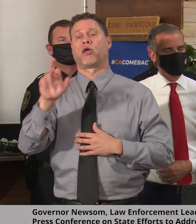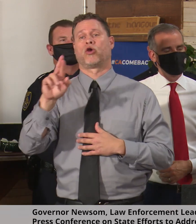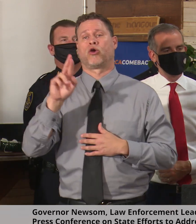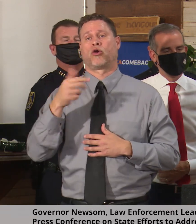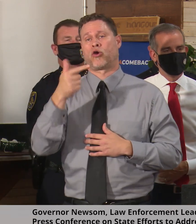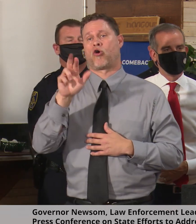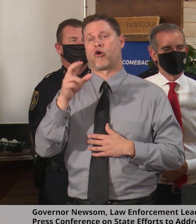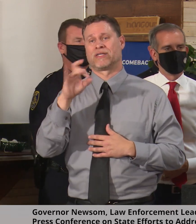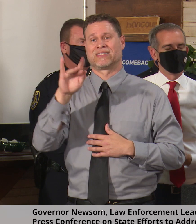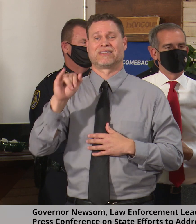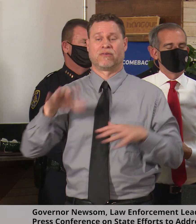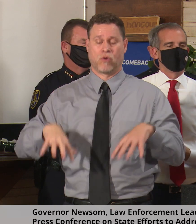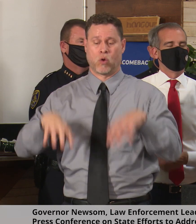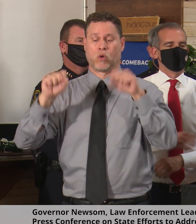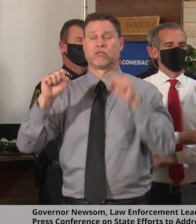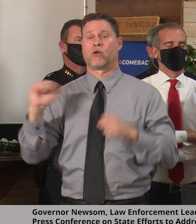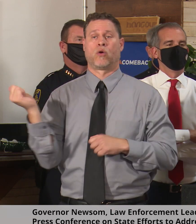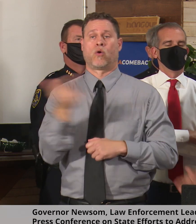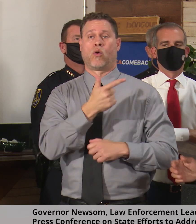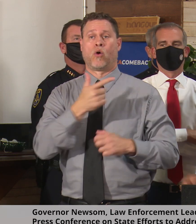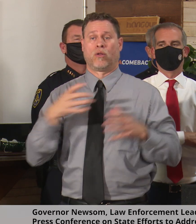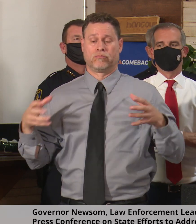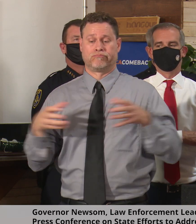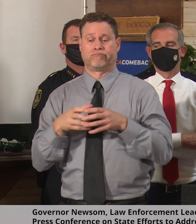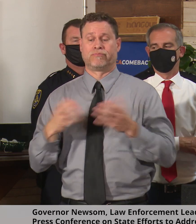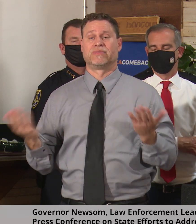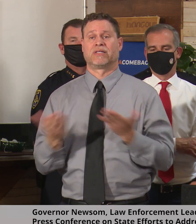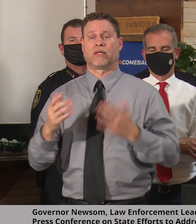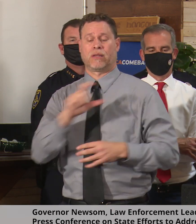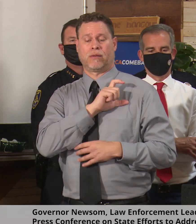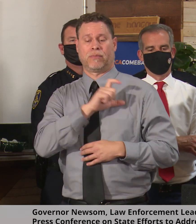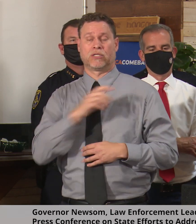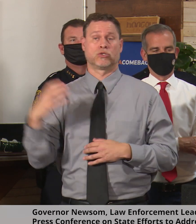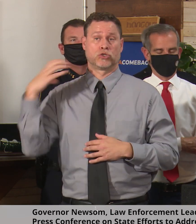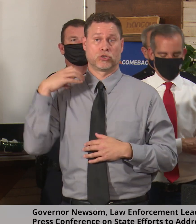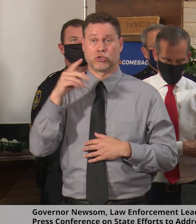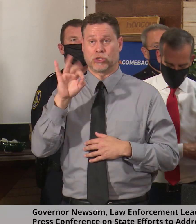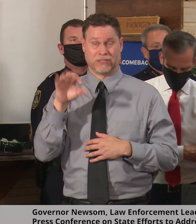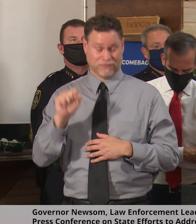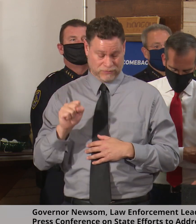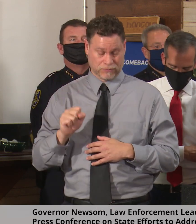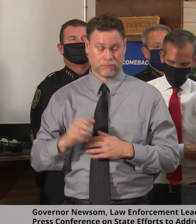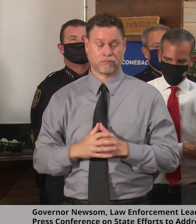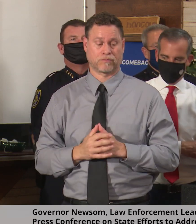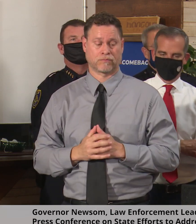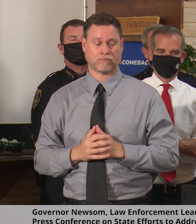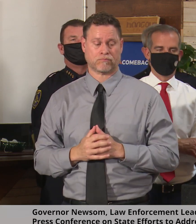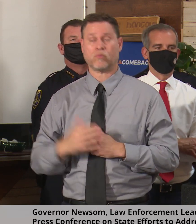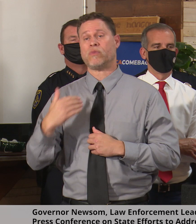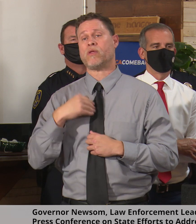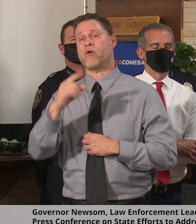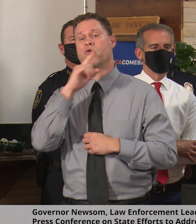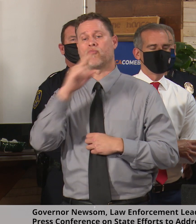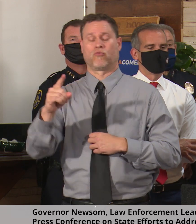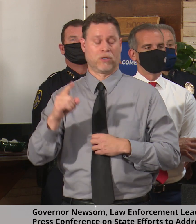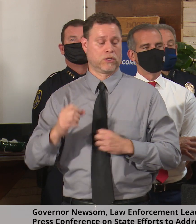us and all my colleagues that are here and all the police chiefs. You know we had a really robust